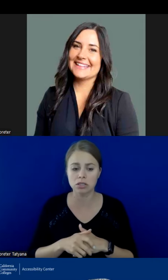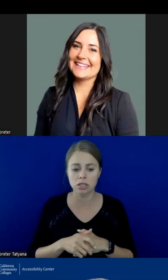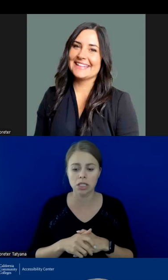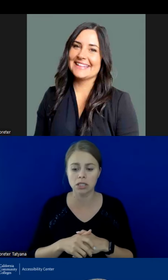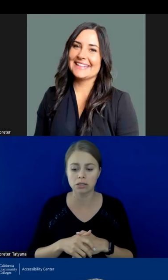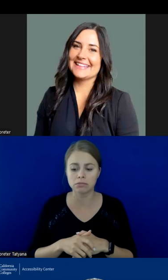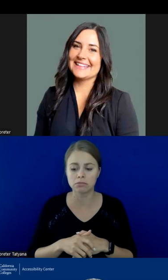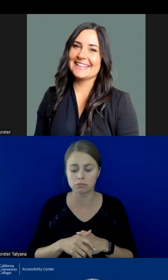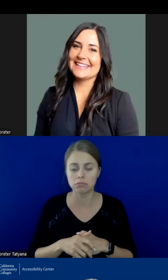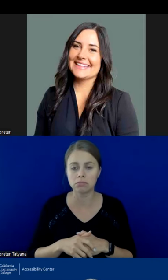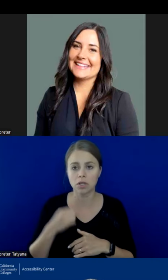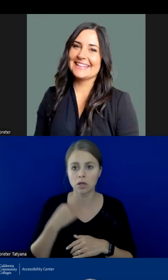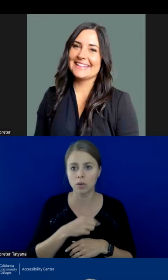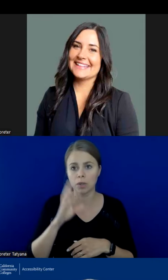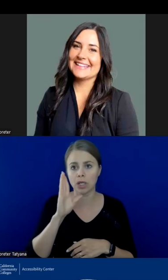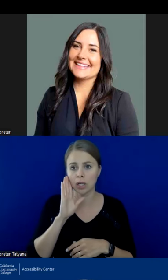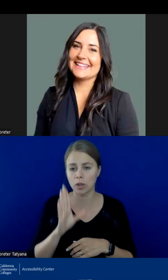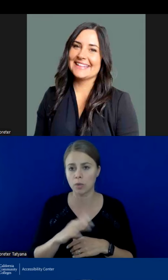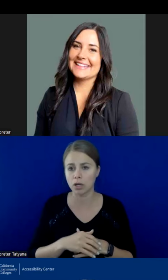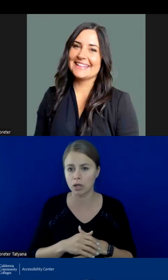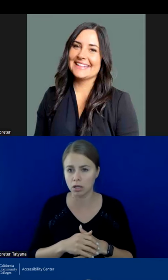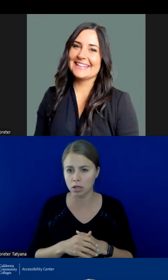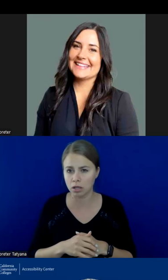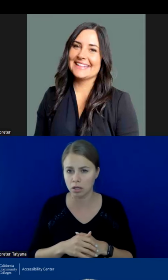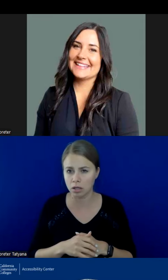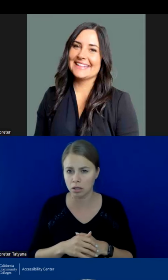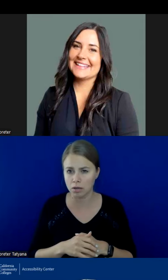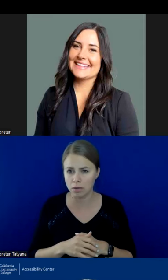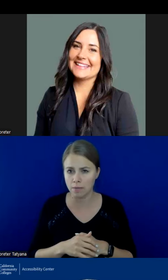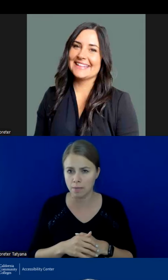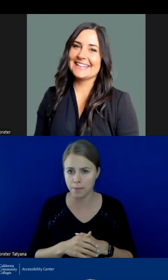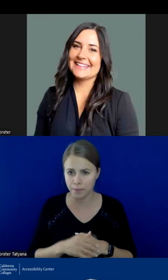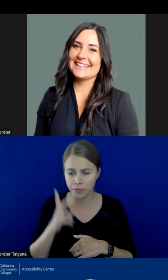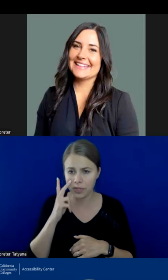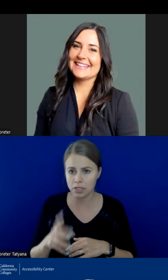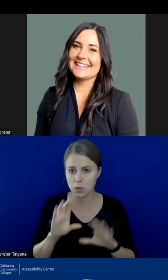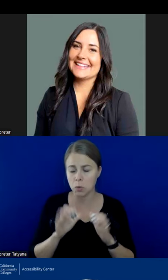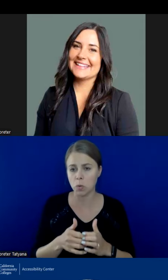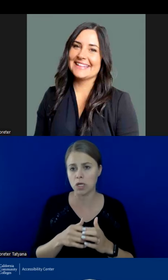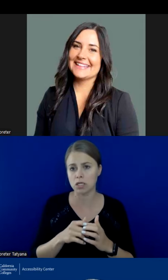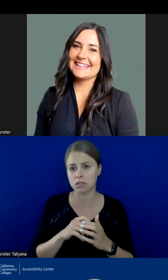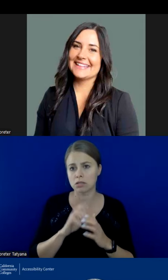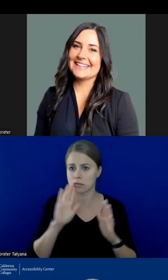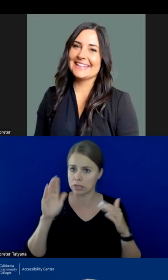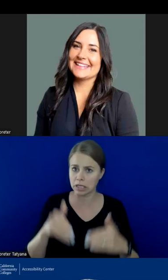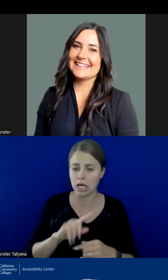And we will consider having also a course dedicated just to alternative text for the images,